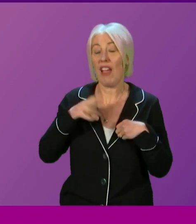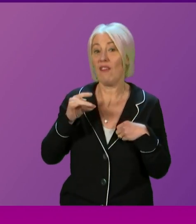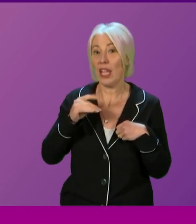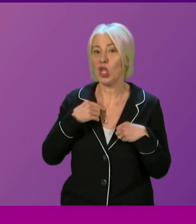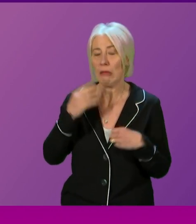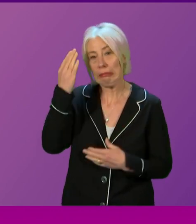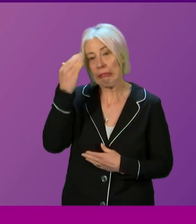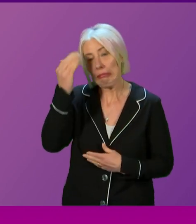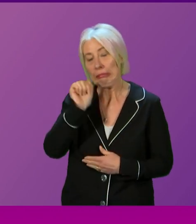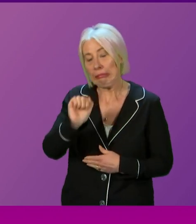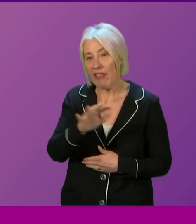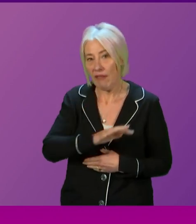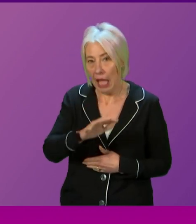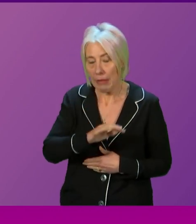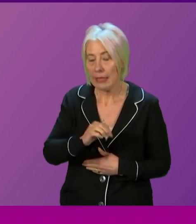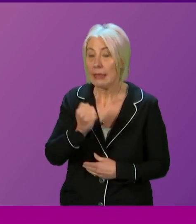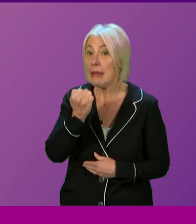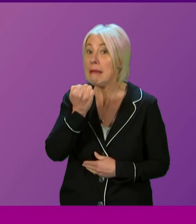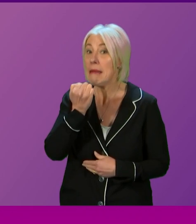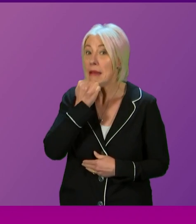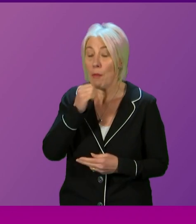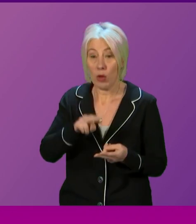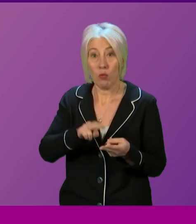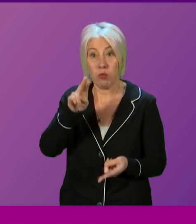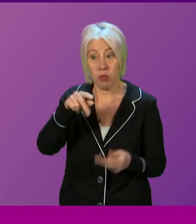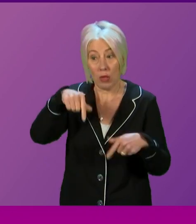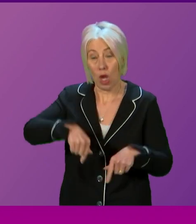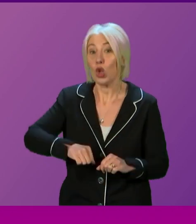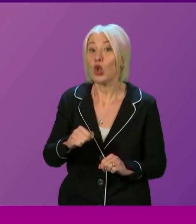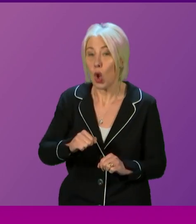Although increased levels of infection have been seen in Scotland, current numbers are